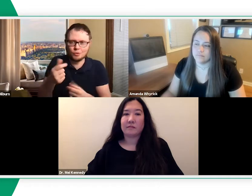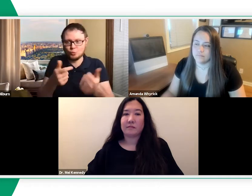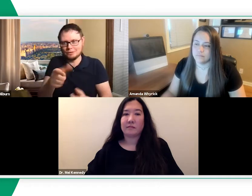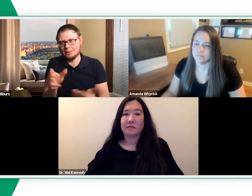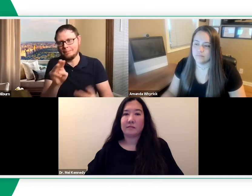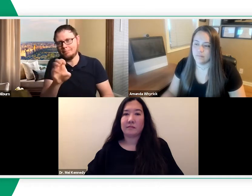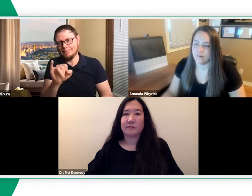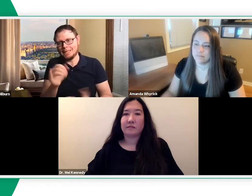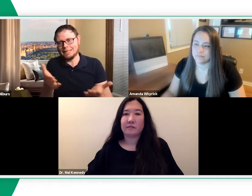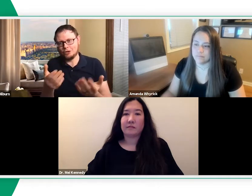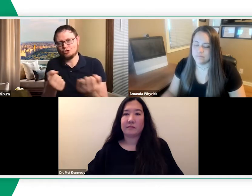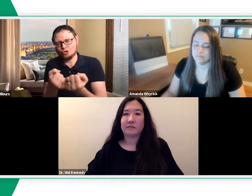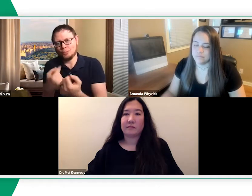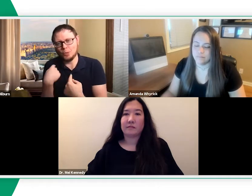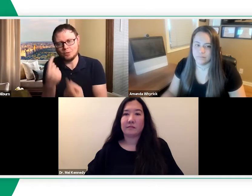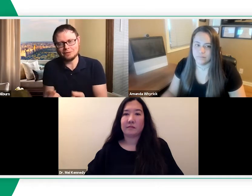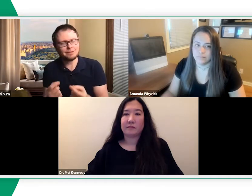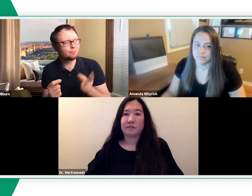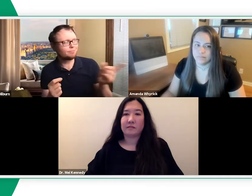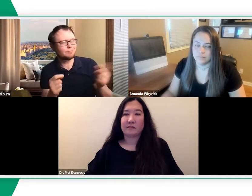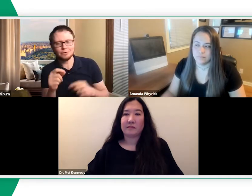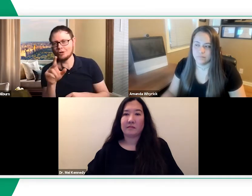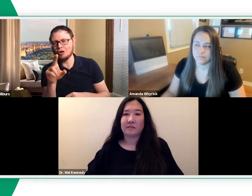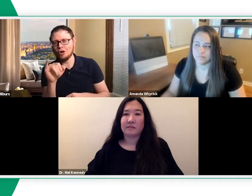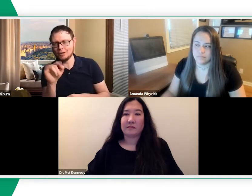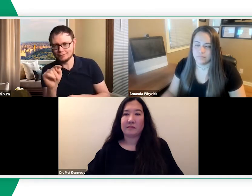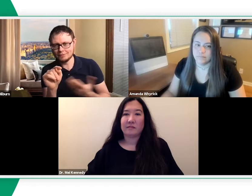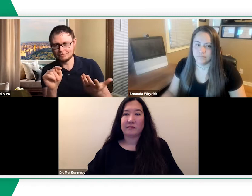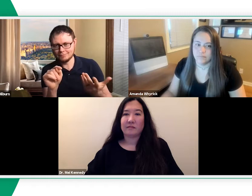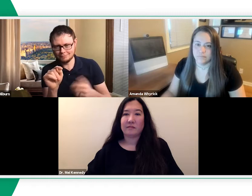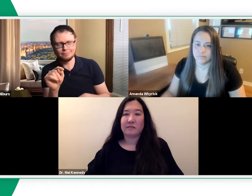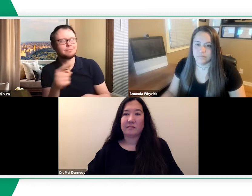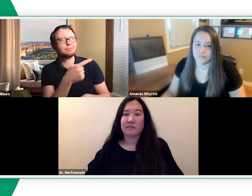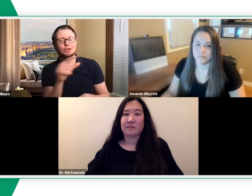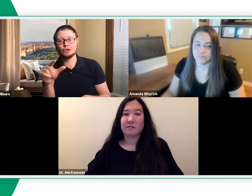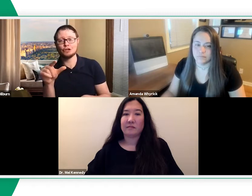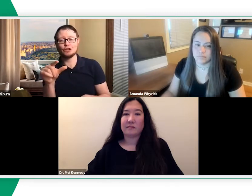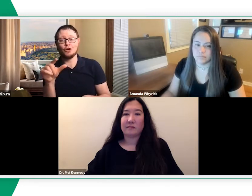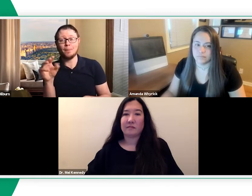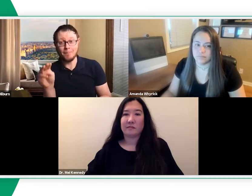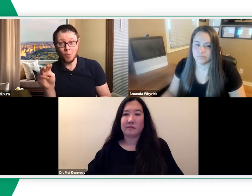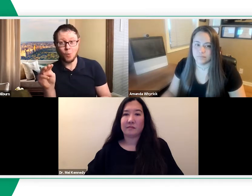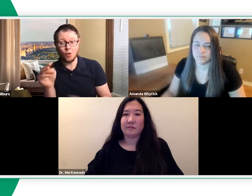and the work that we've been doing: Mei here has been supporting us, RIT has been supporting